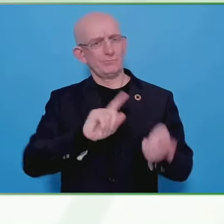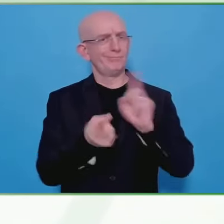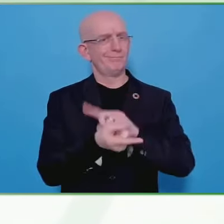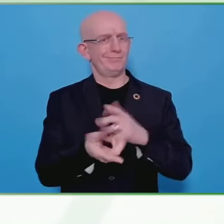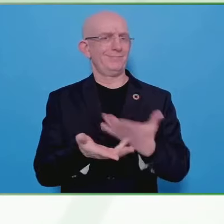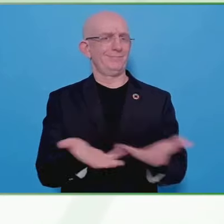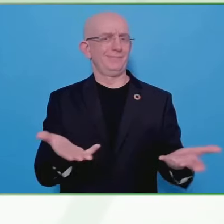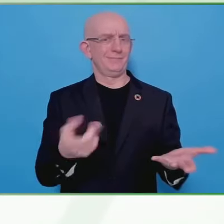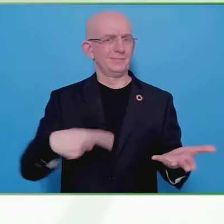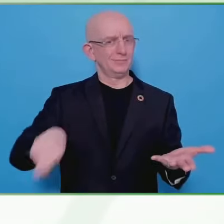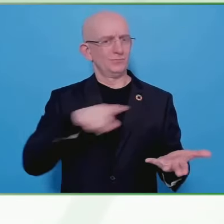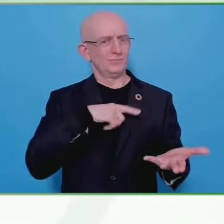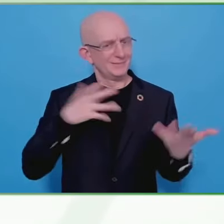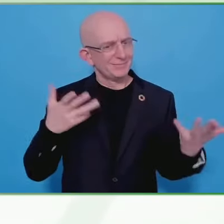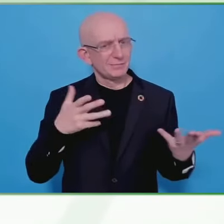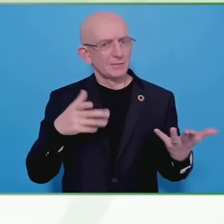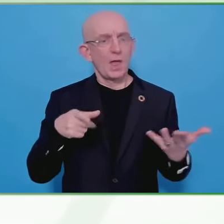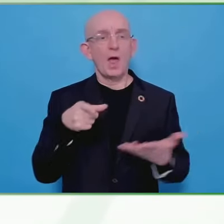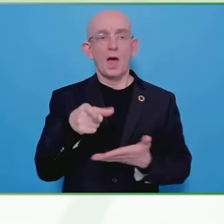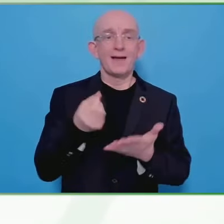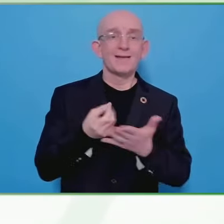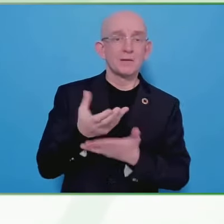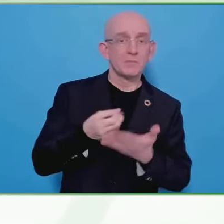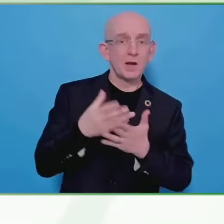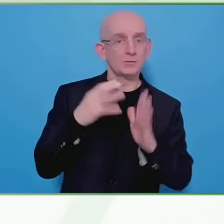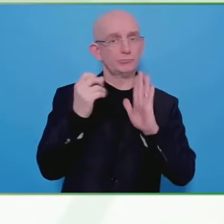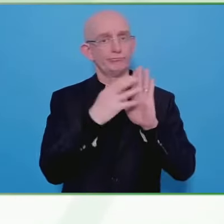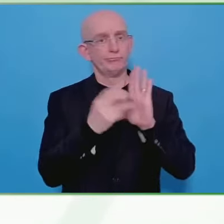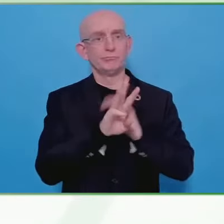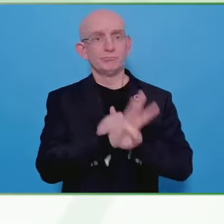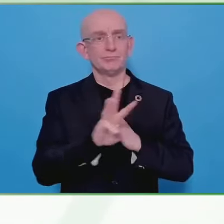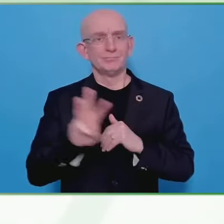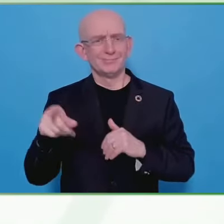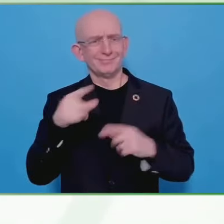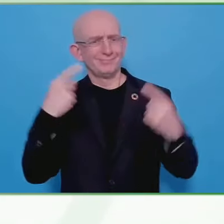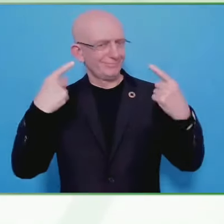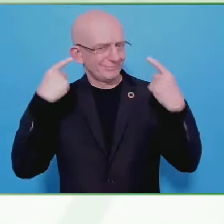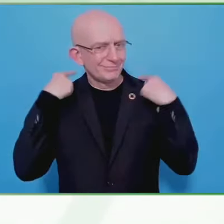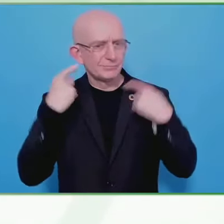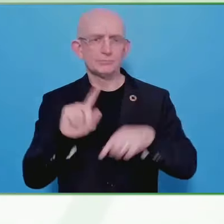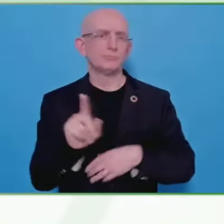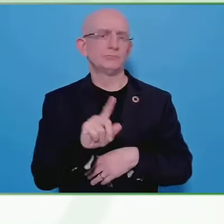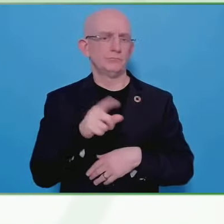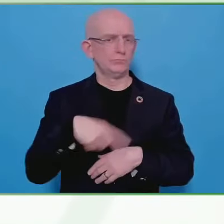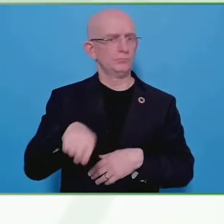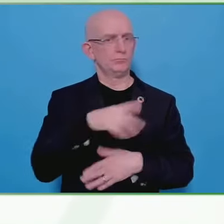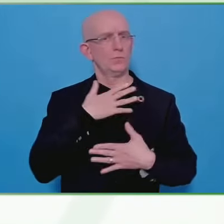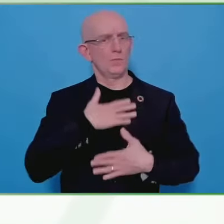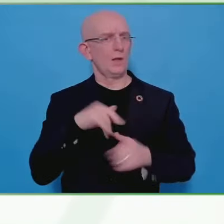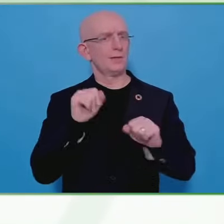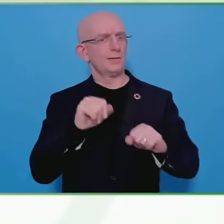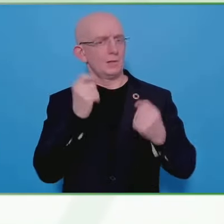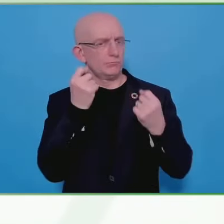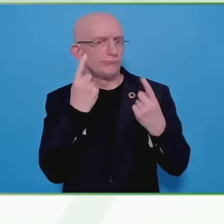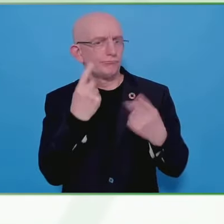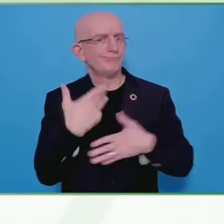We know this is one way together to provide a path to inclusion.